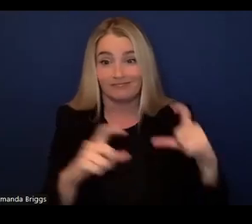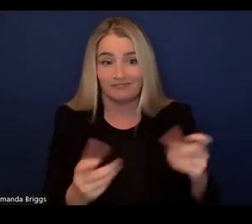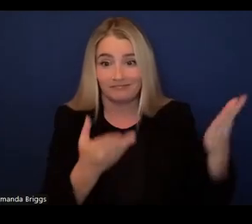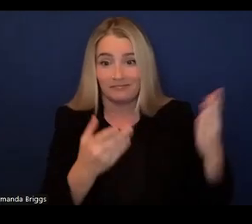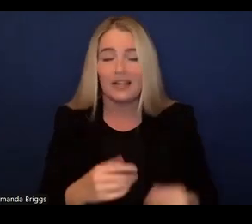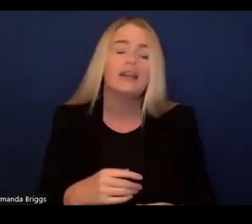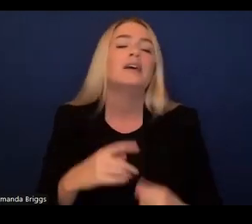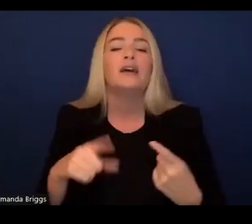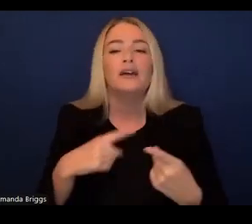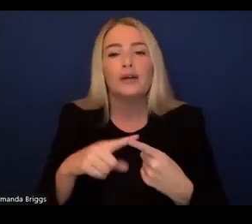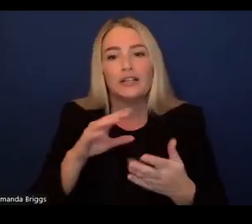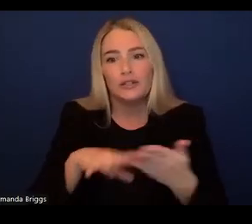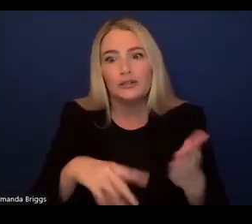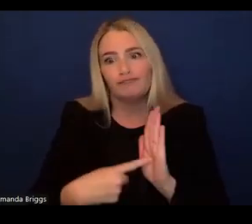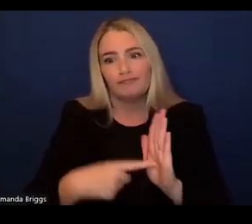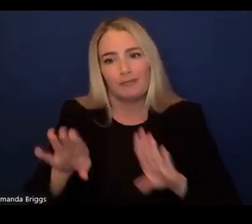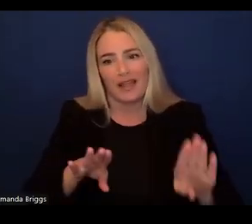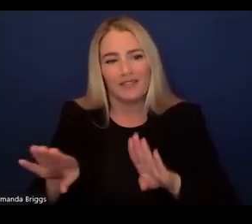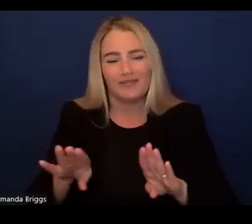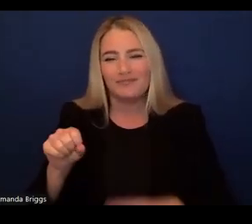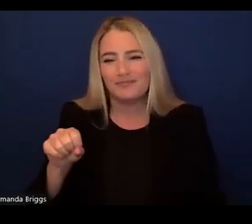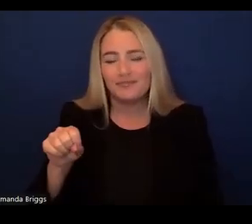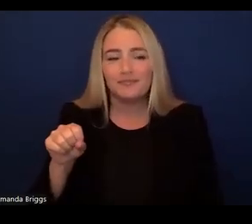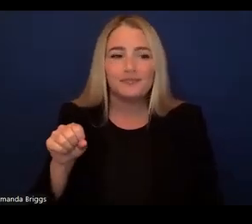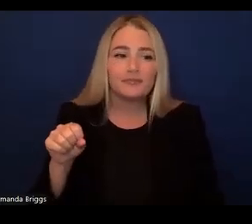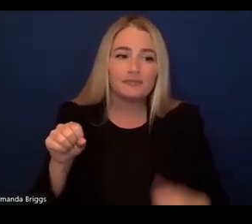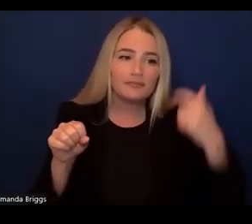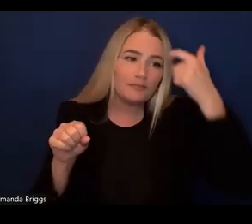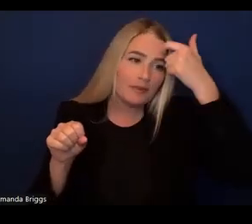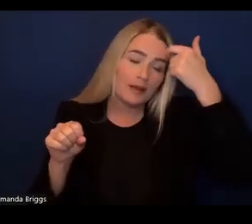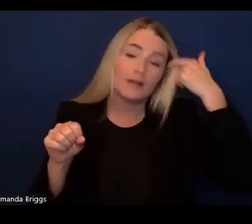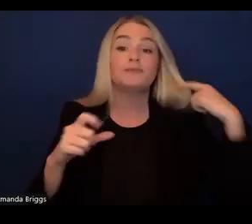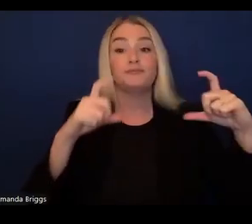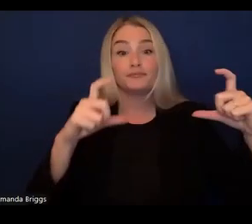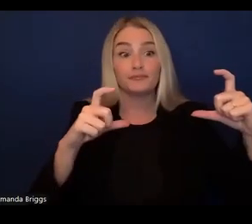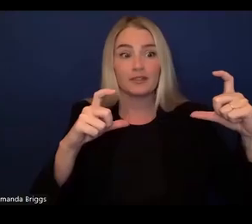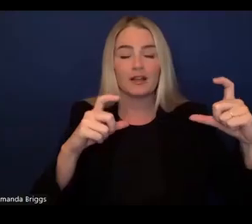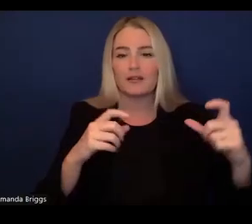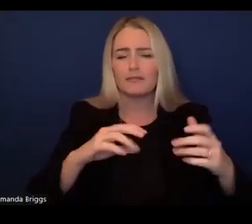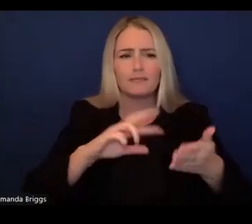some behaviors, are they either, provide no recess or they punish them?